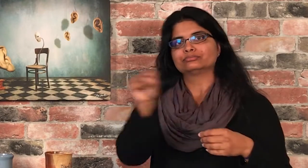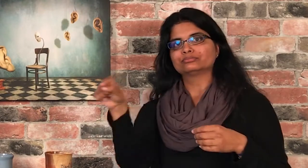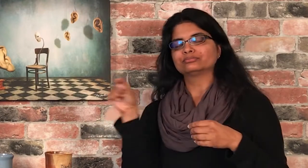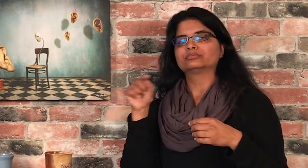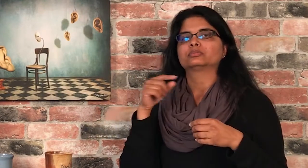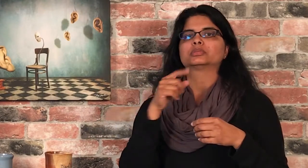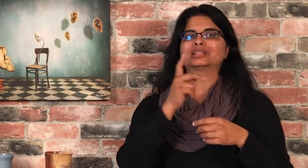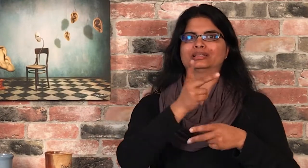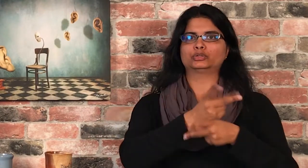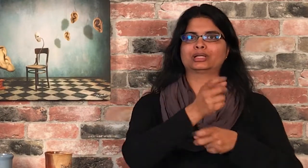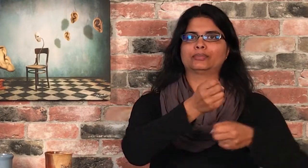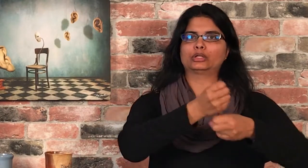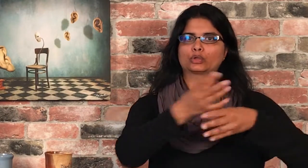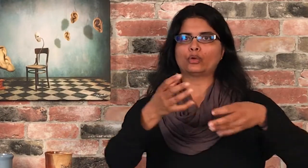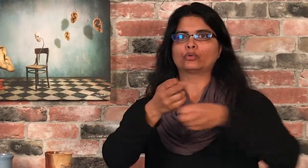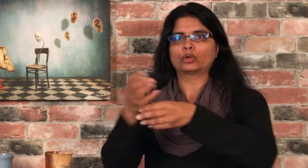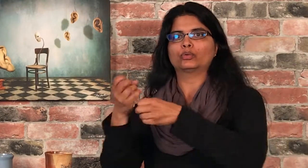and to keep those departments expanding.